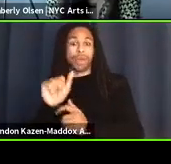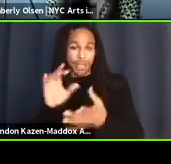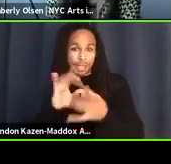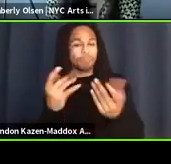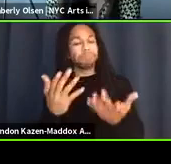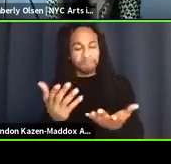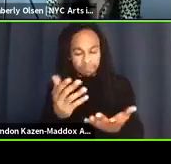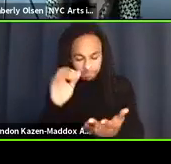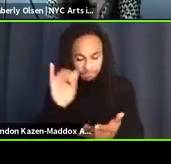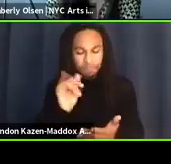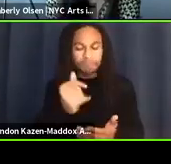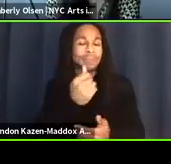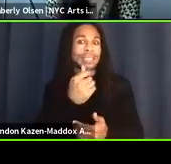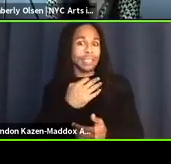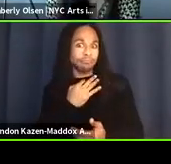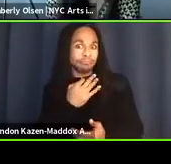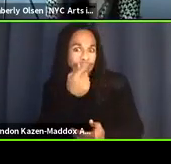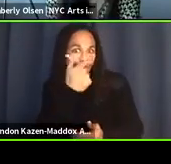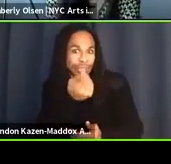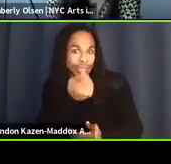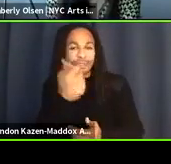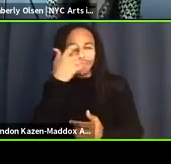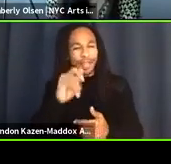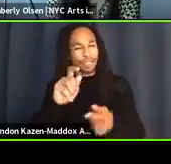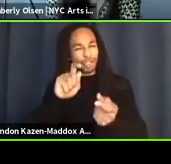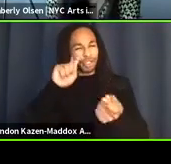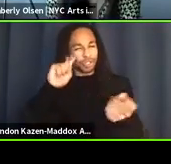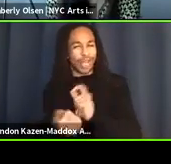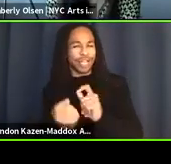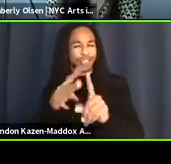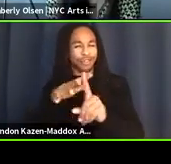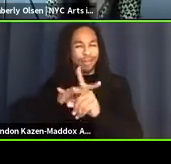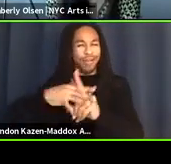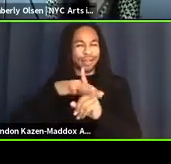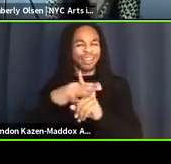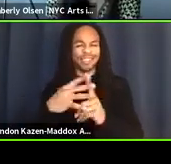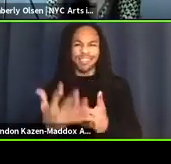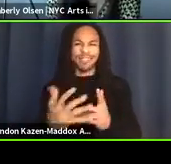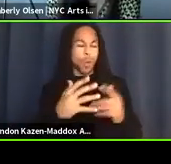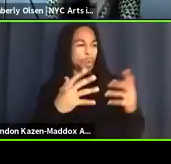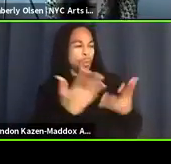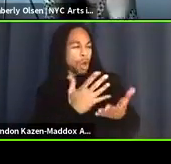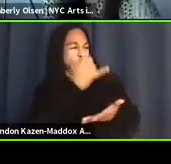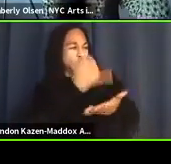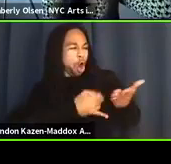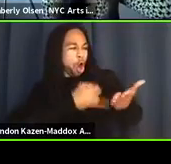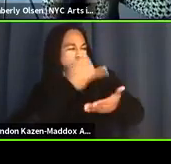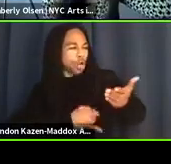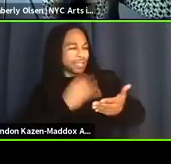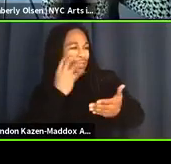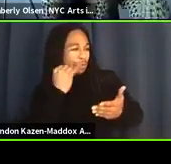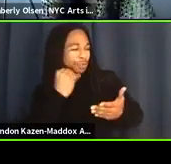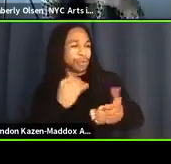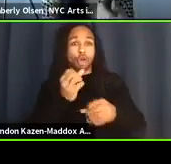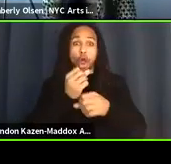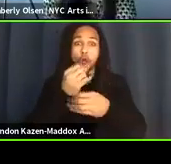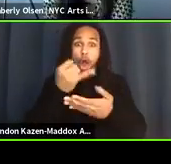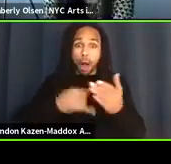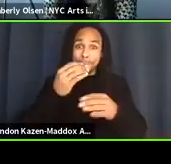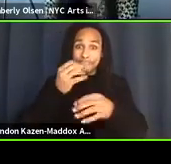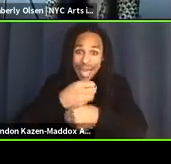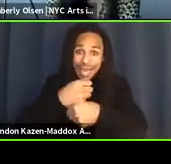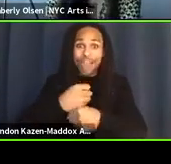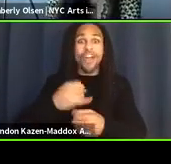who need sometimes attention to do their work, so we are trying to float in between those